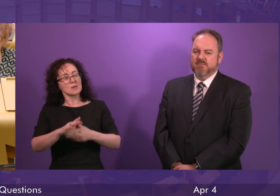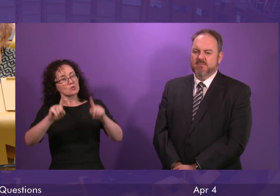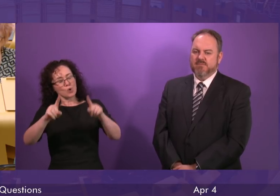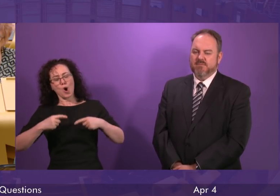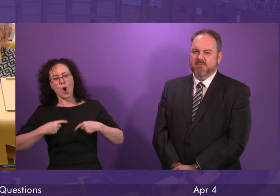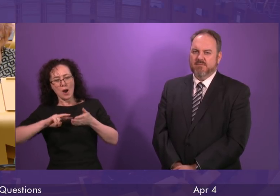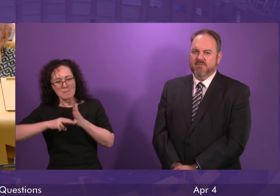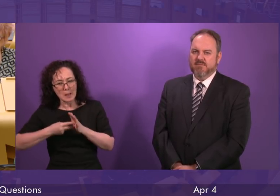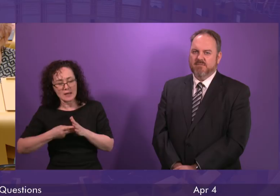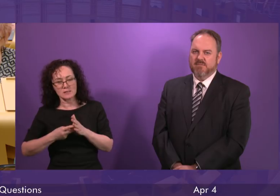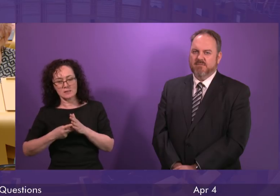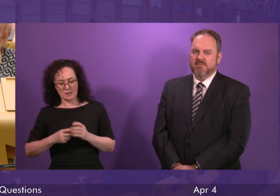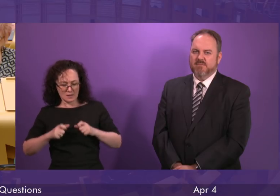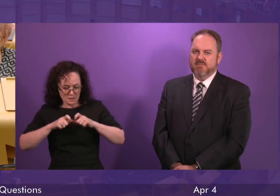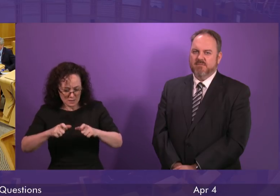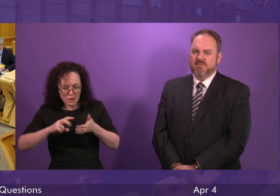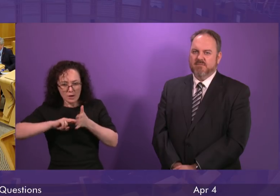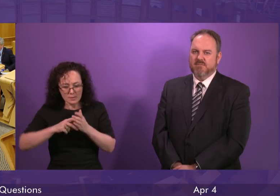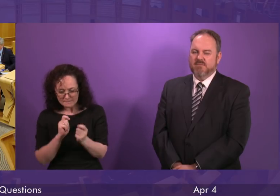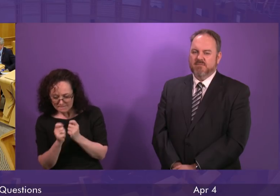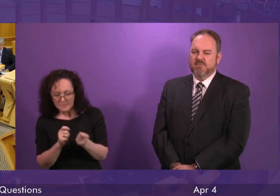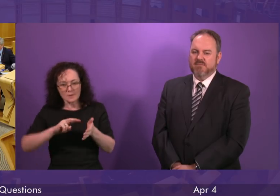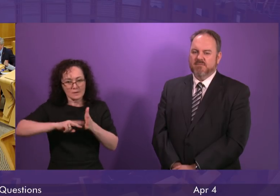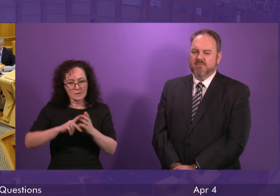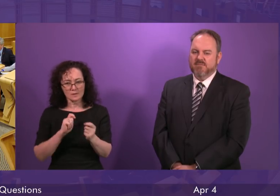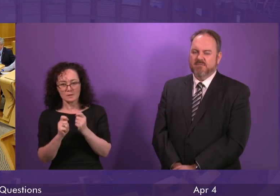under constant review. I assure the chamber that they will be.